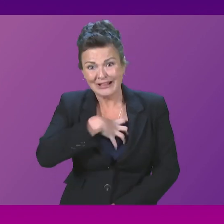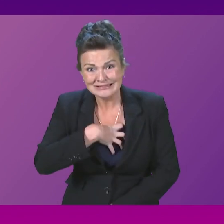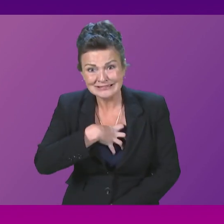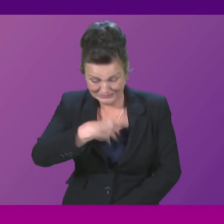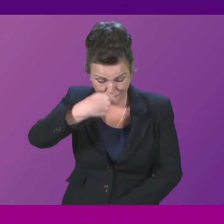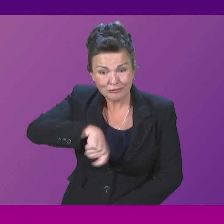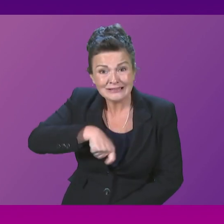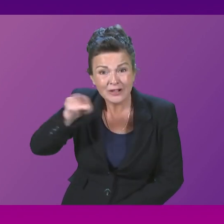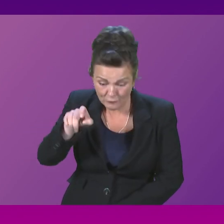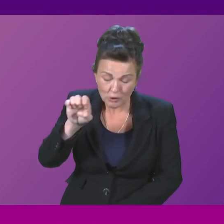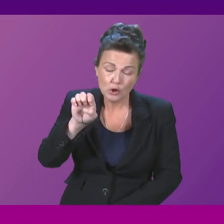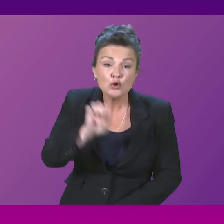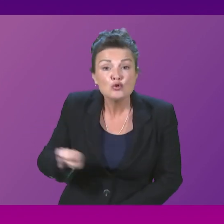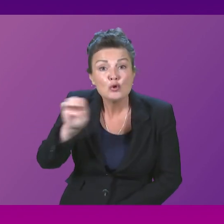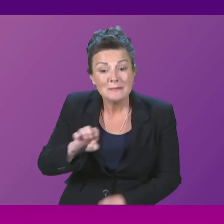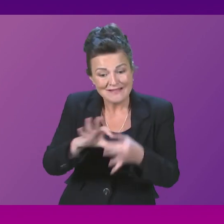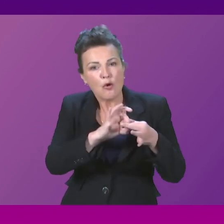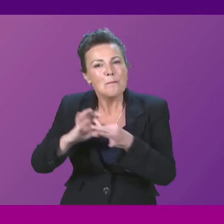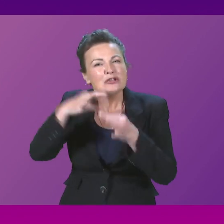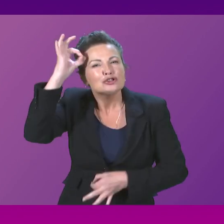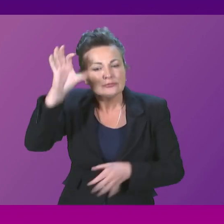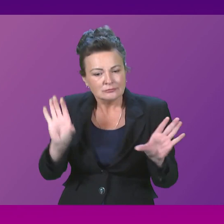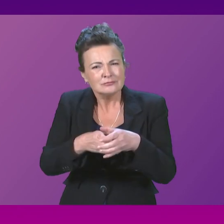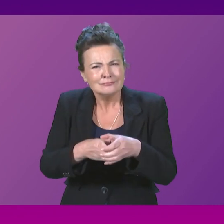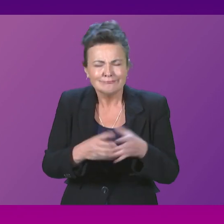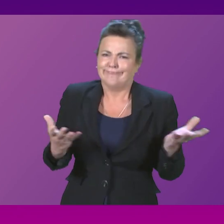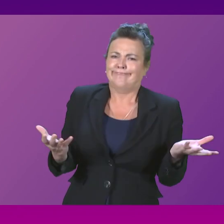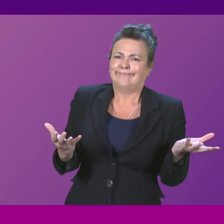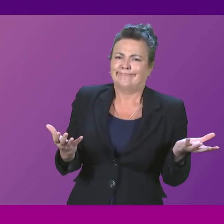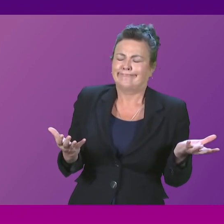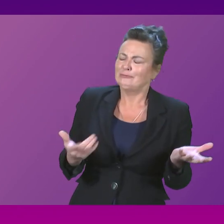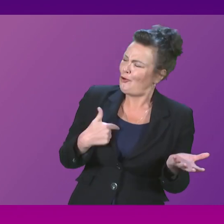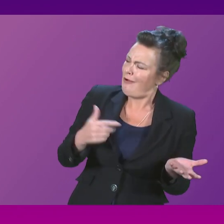If quotes are not enough, how about hard evidence?